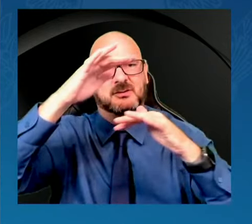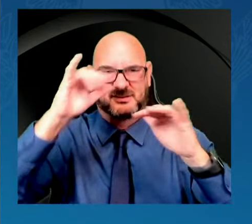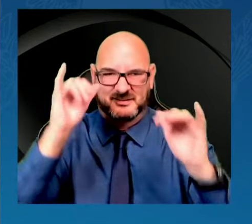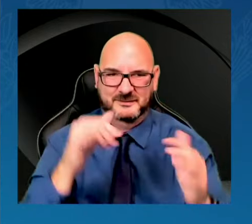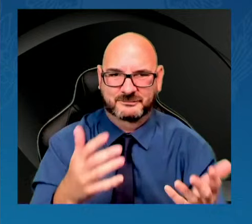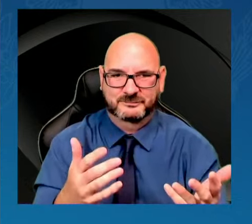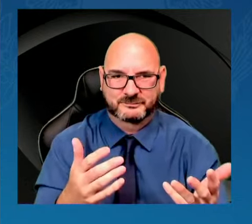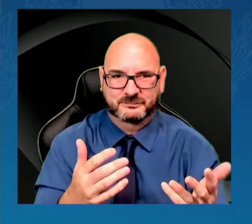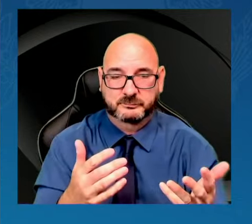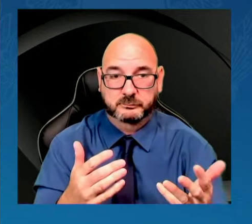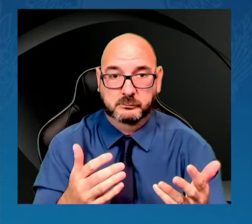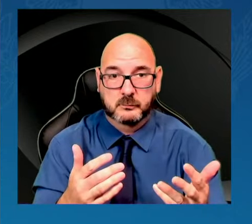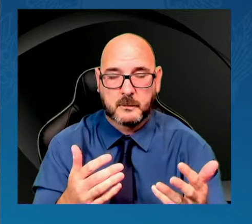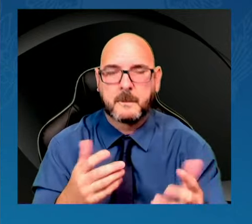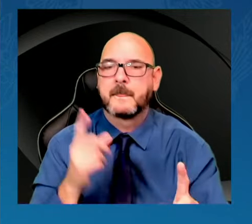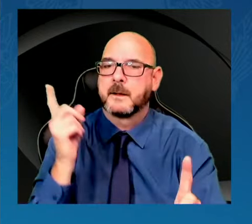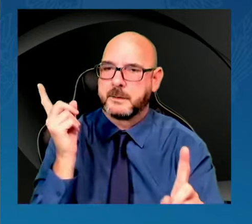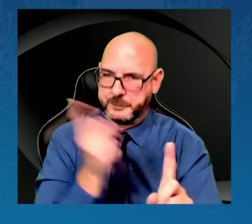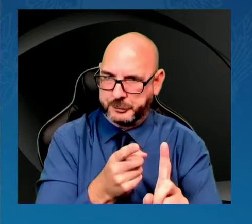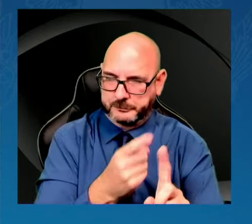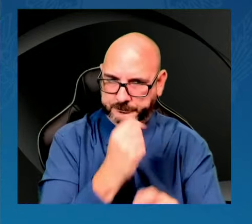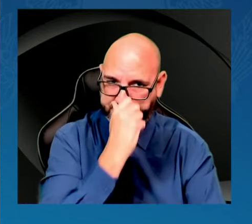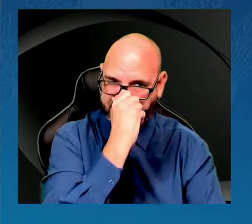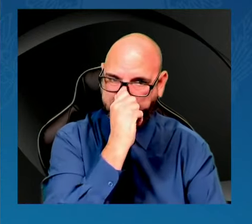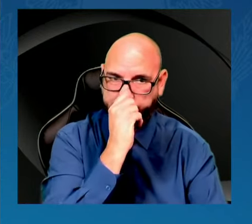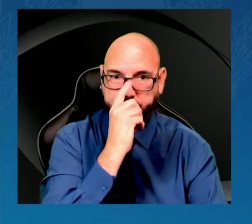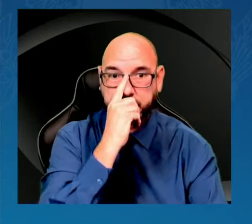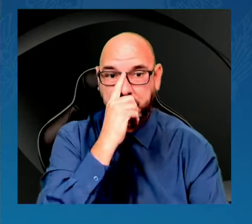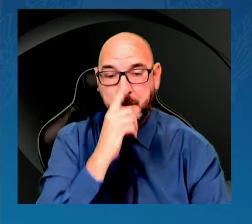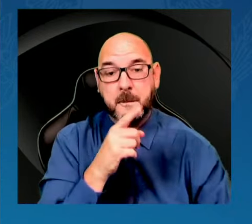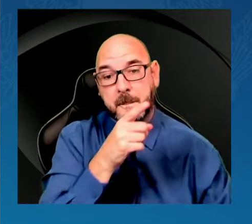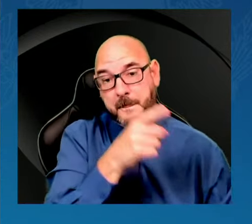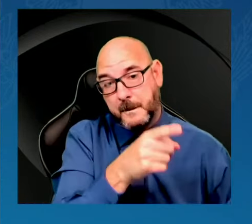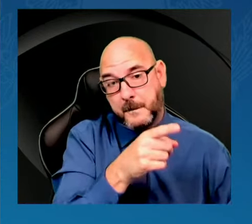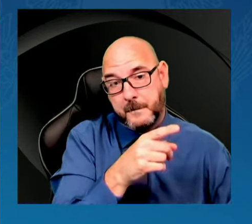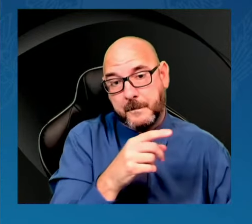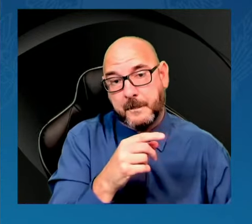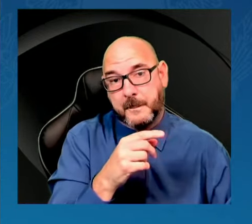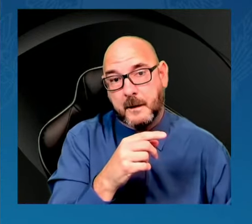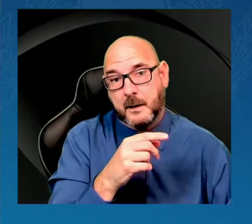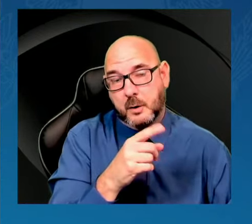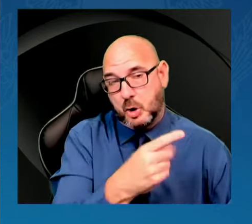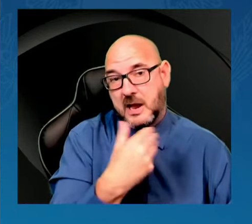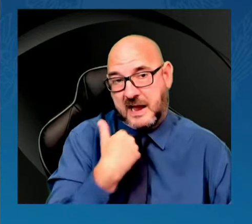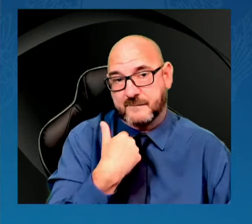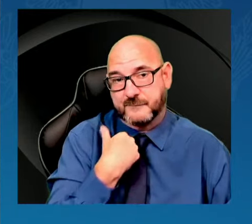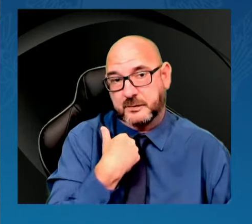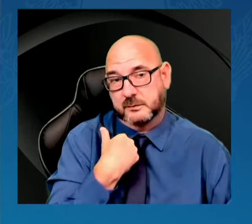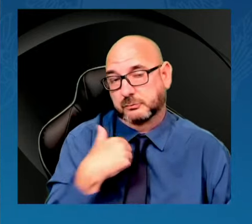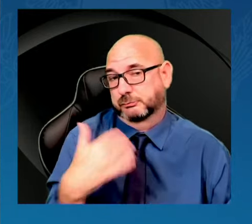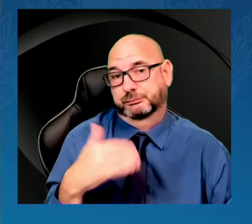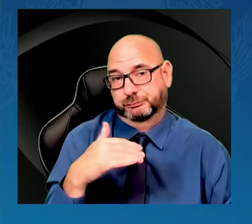because you start-you have a such an incredible career -- Ms. Digiulian: Thank you.